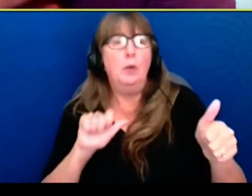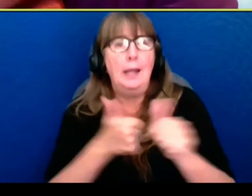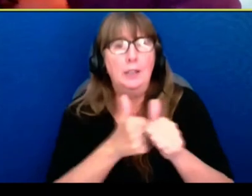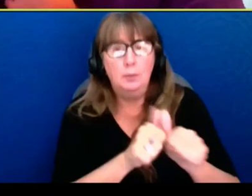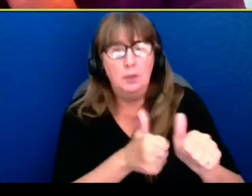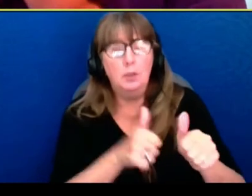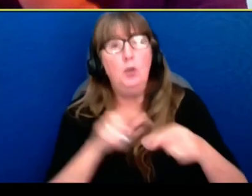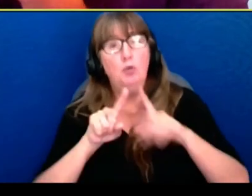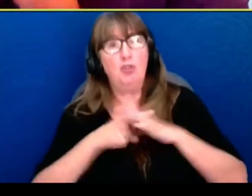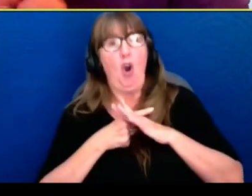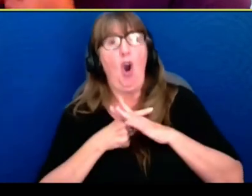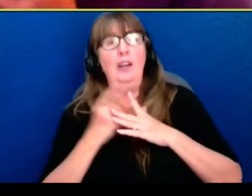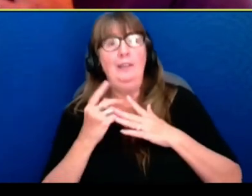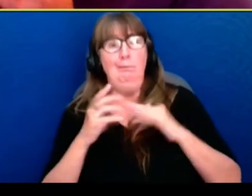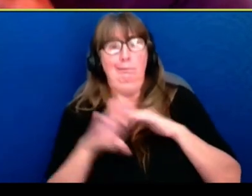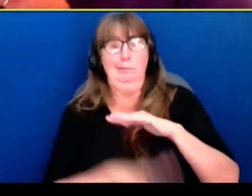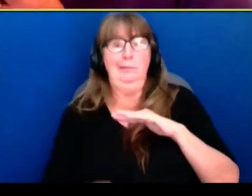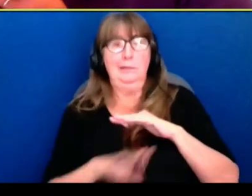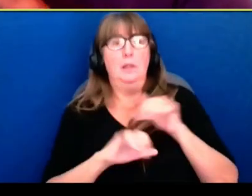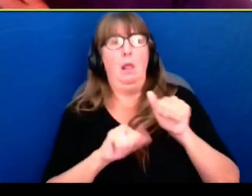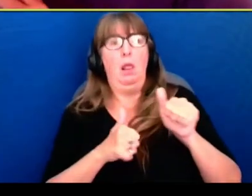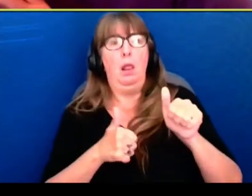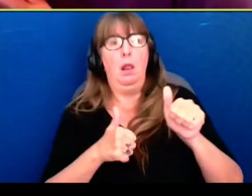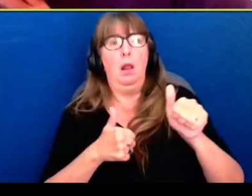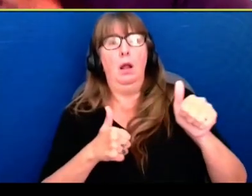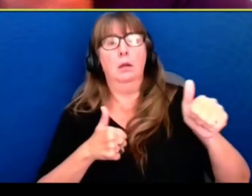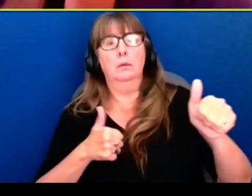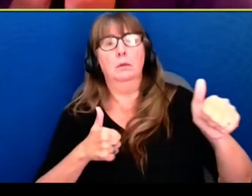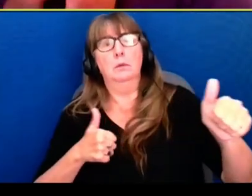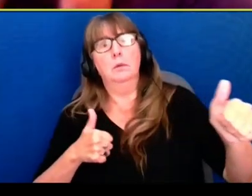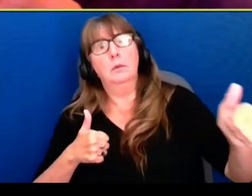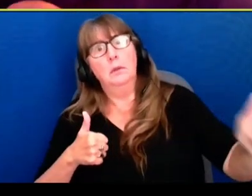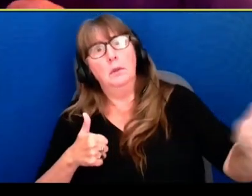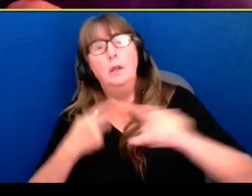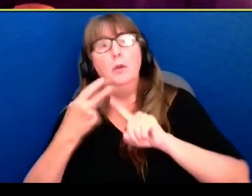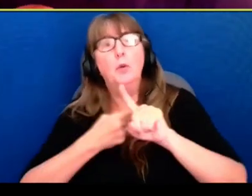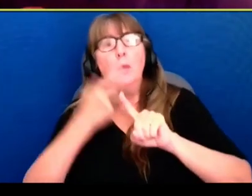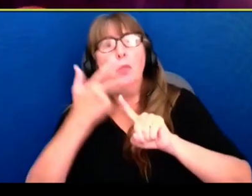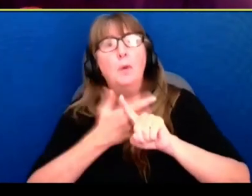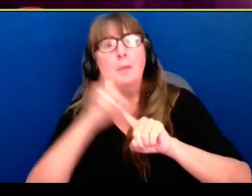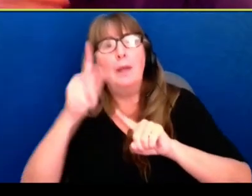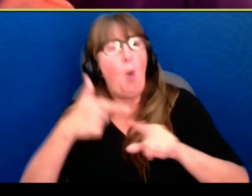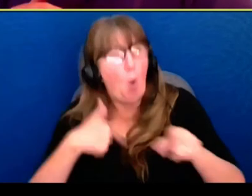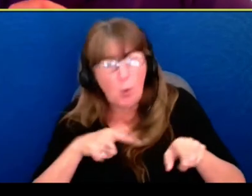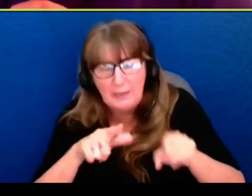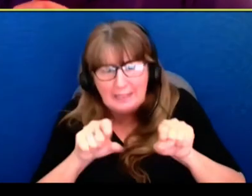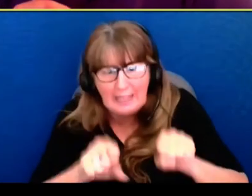And then, and then two months, three months into the process go, oops, He really is capable of doing this.